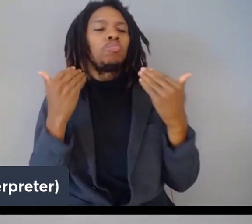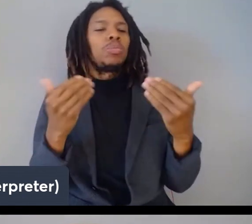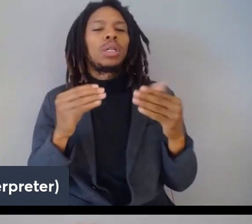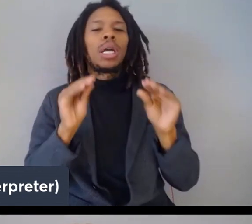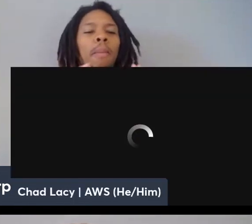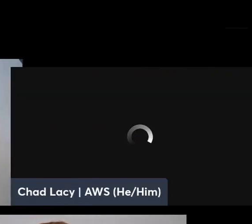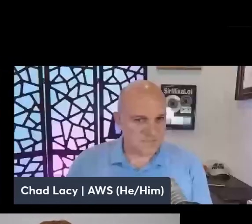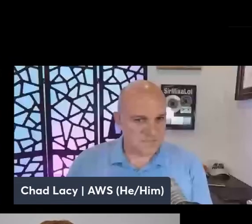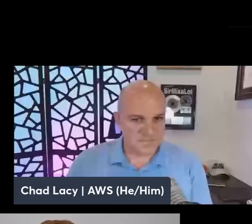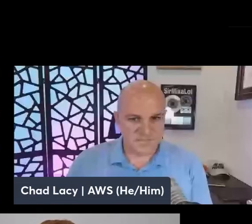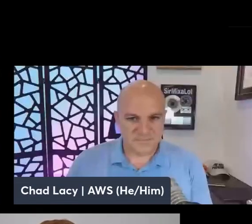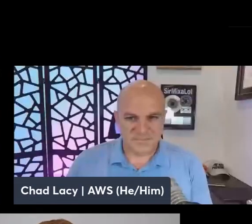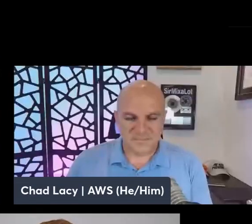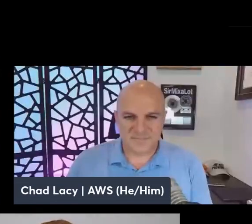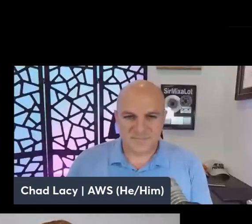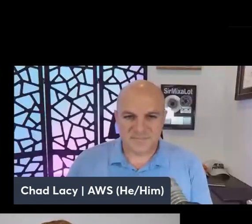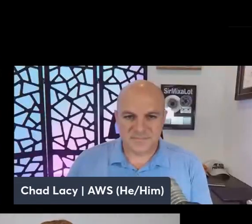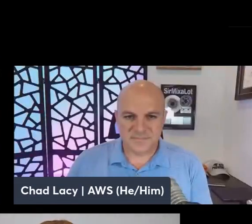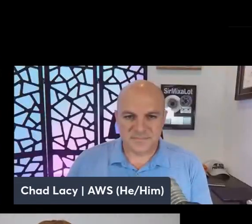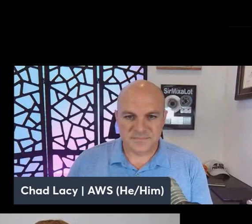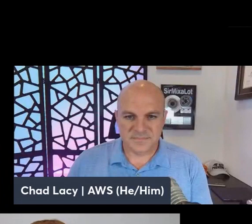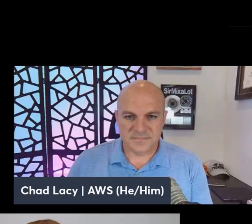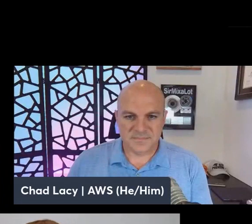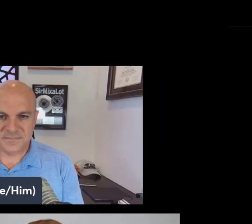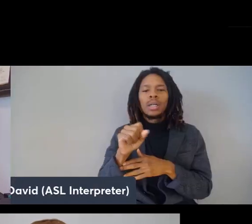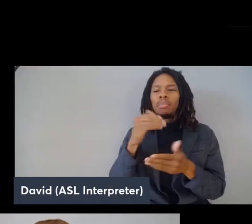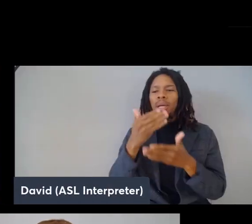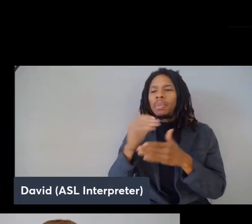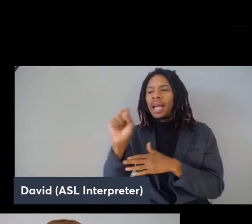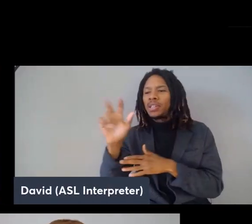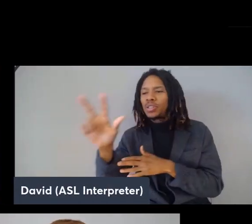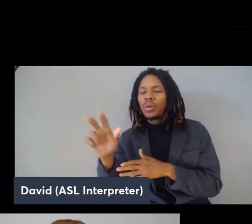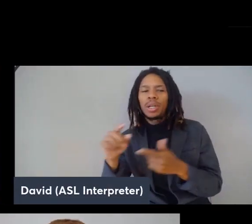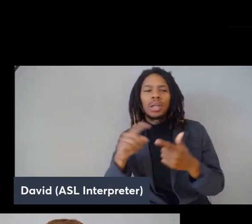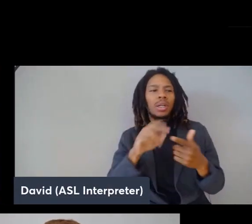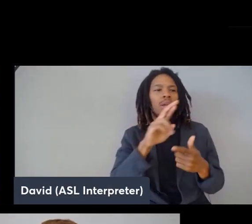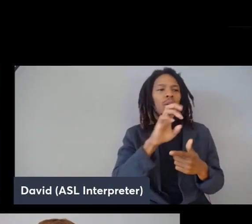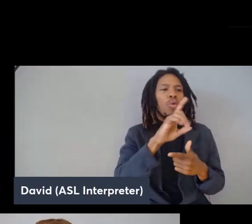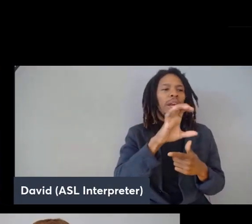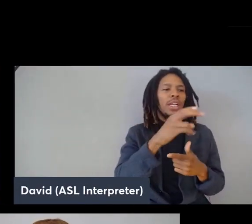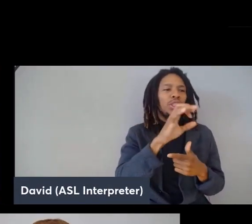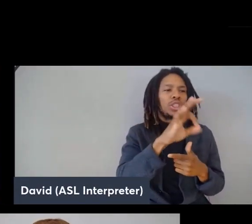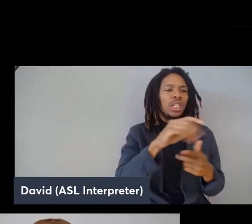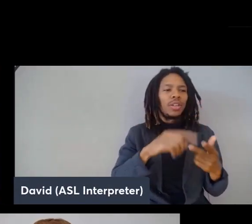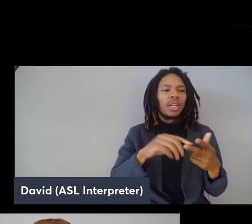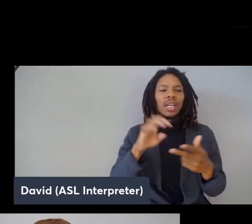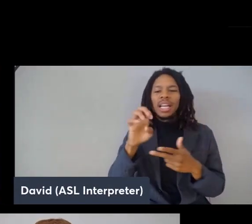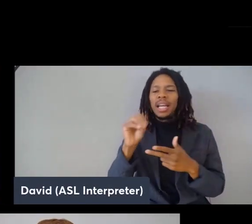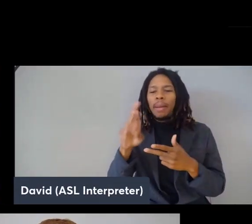let me put it in several places, maybe S3, maybe Redshift, maybe EMR, maybe a database."